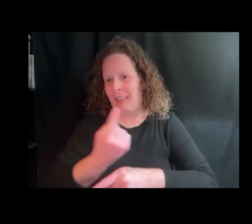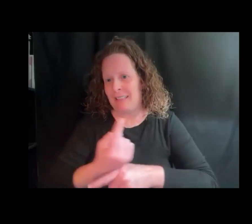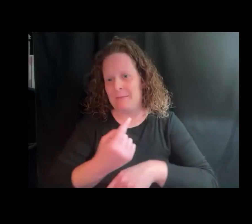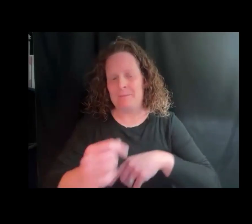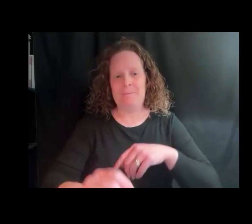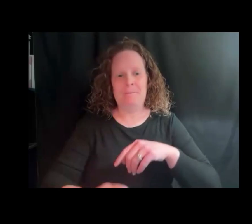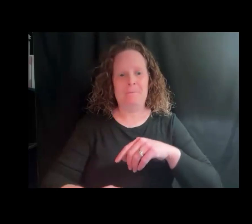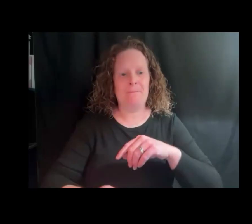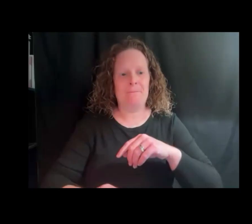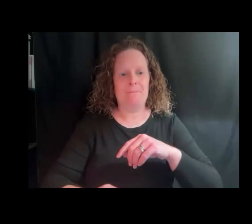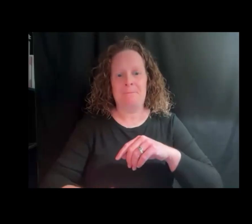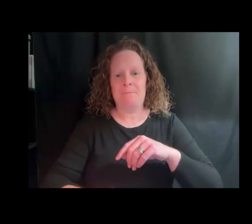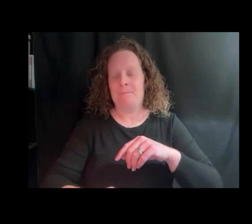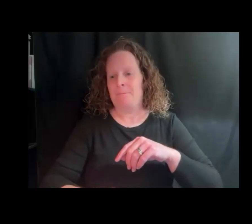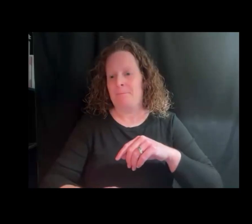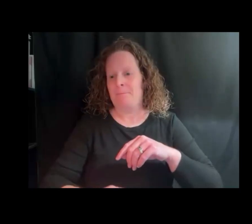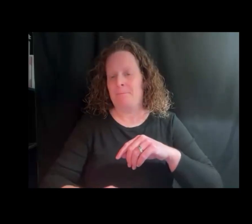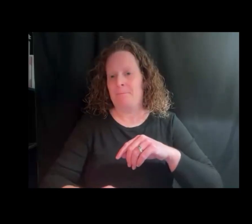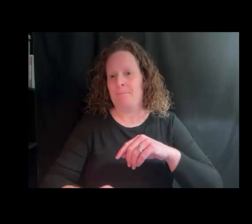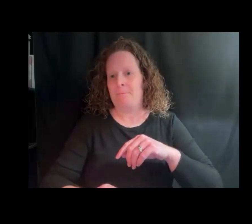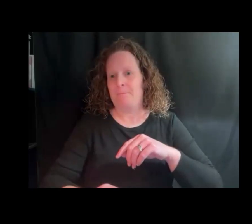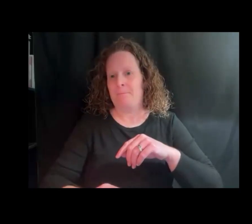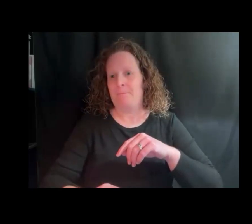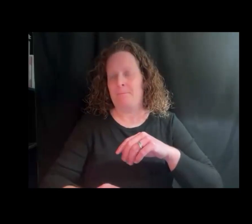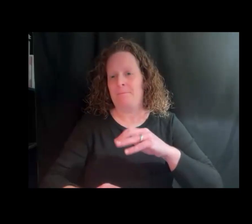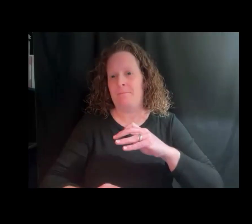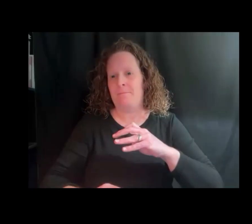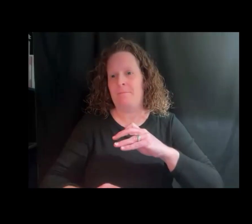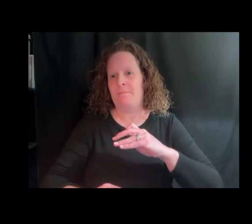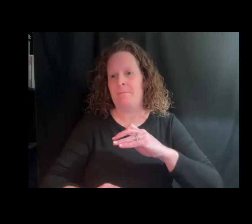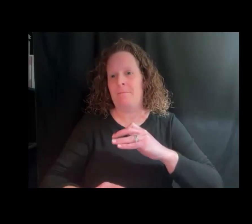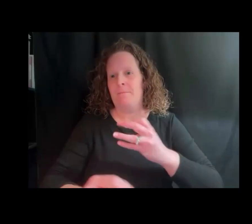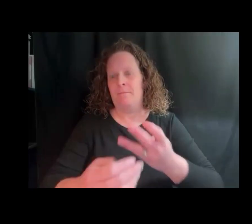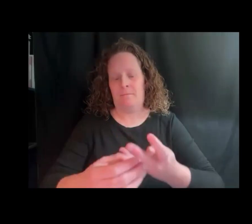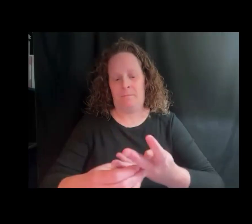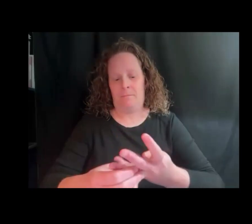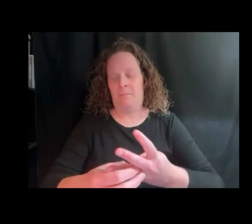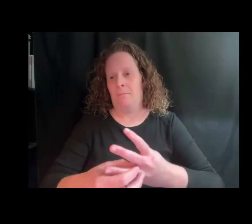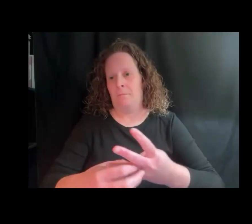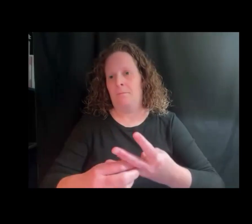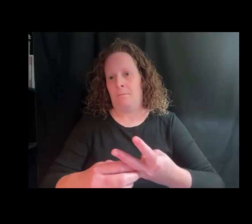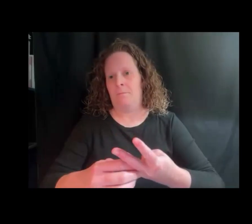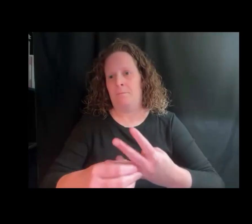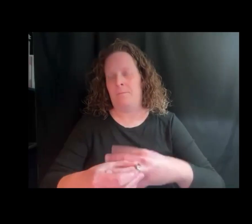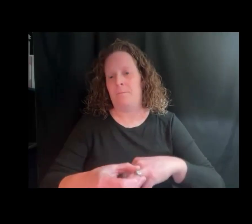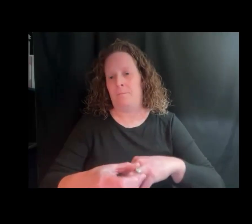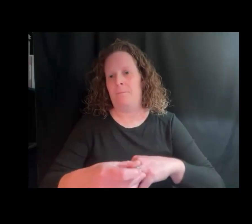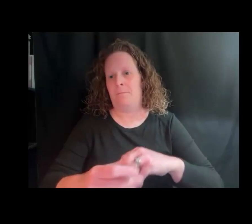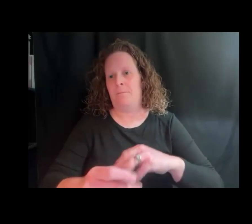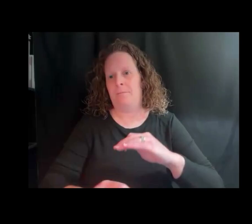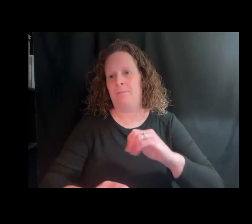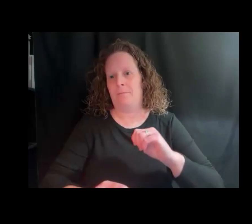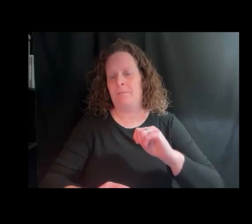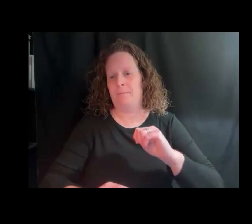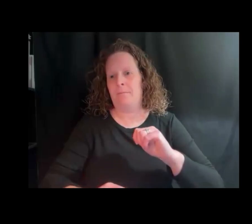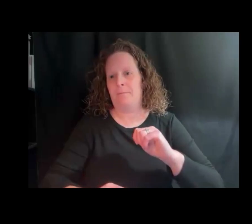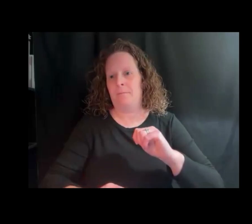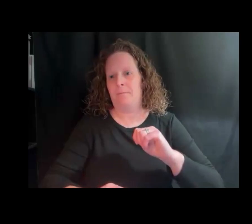the lag time. That is ensuring that little bit of over continuous interpreting after the teacher has stopped